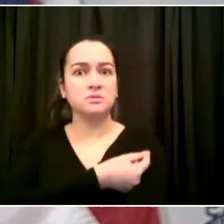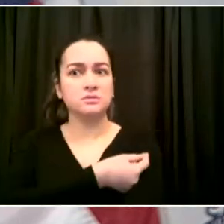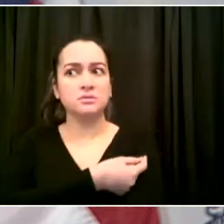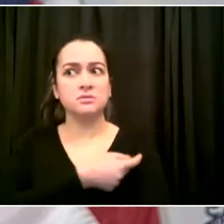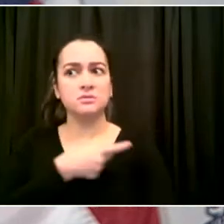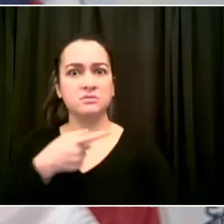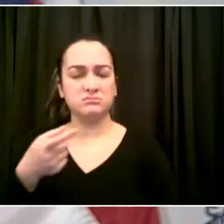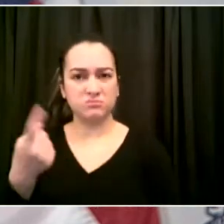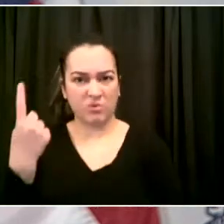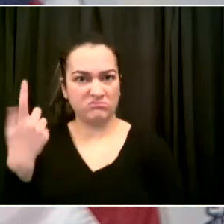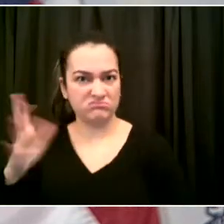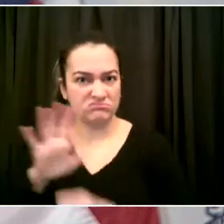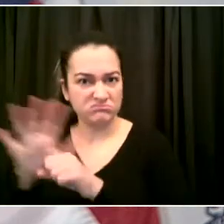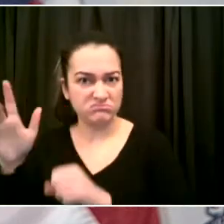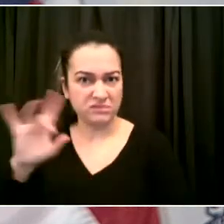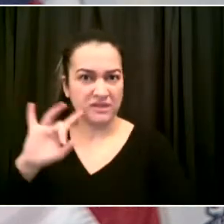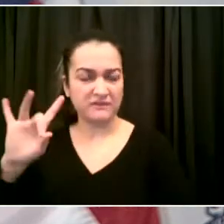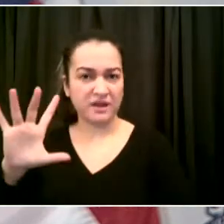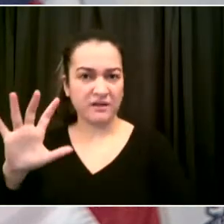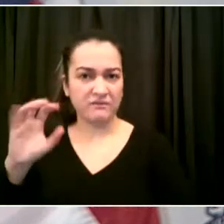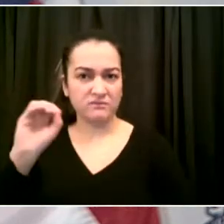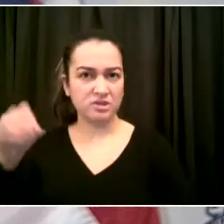MORE EFFECTIVE?